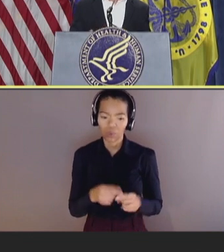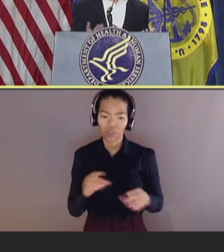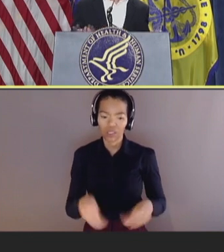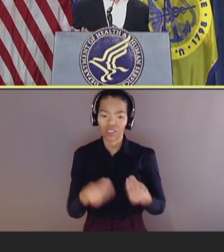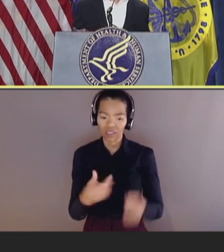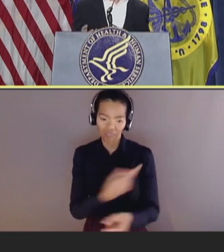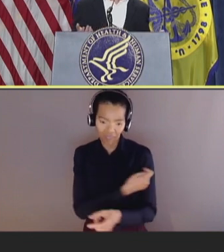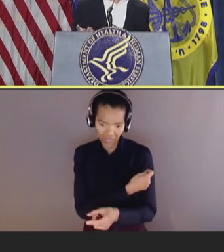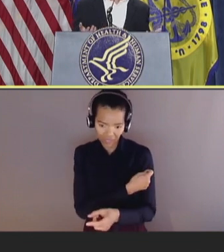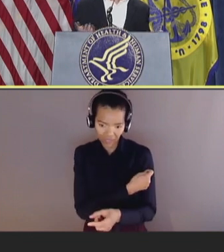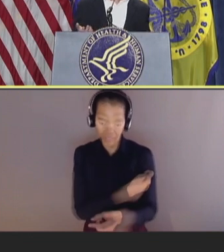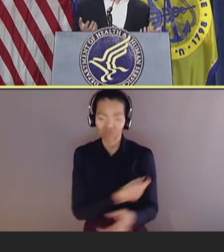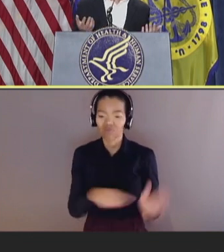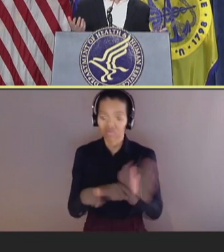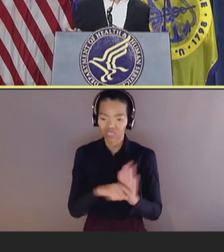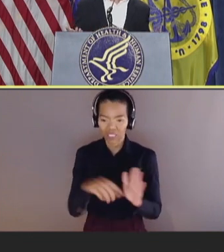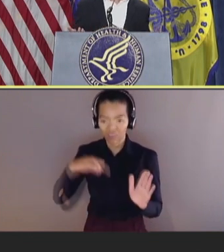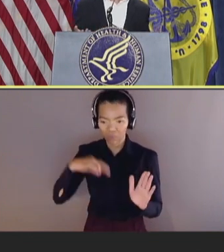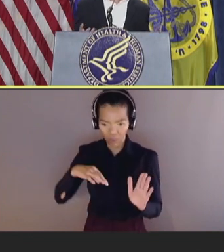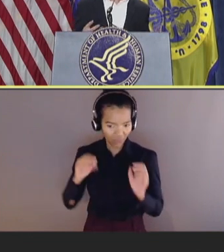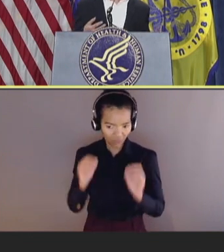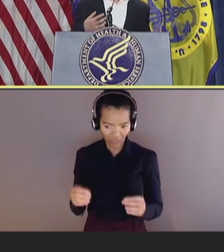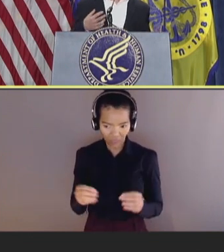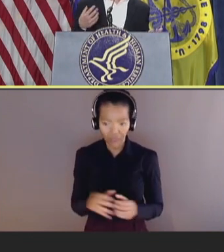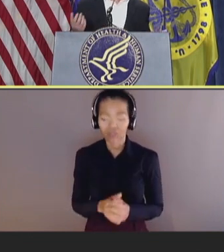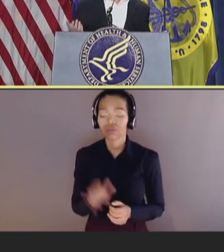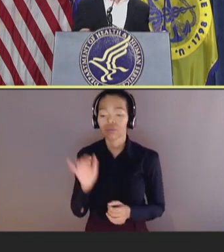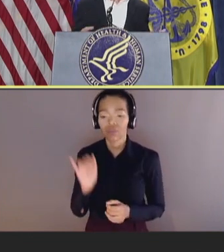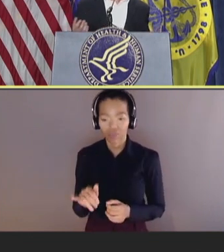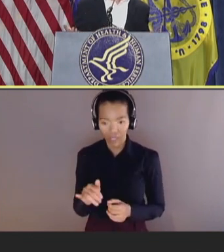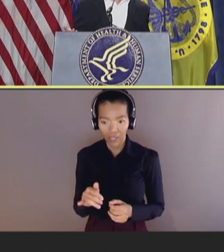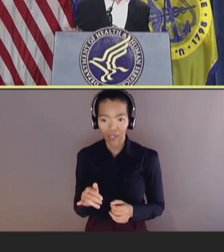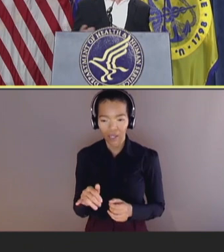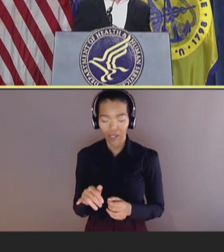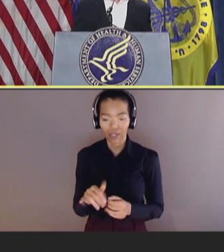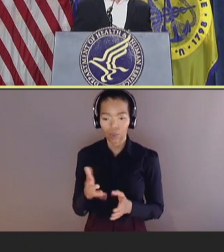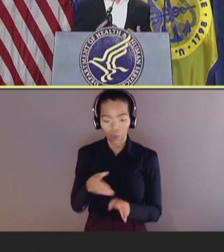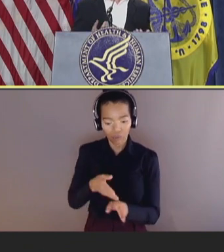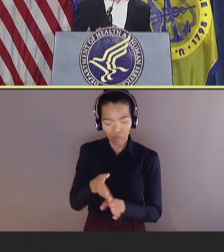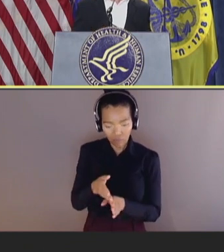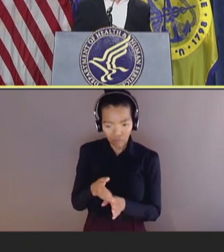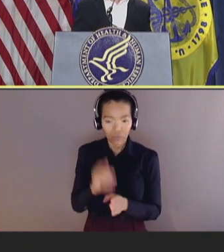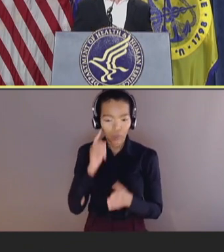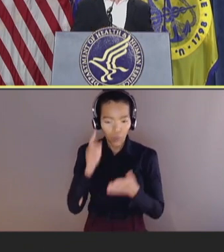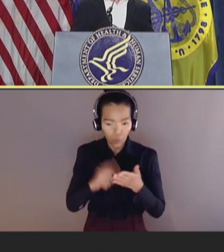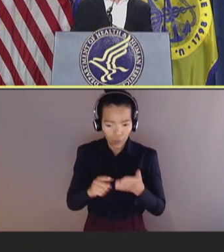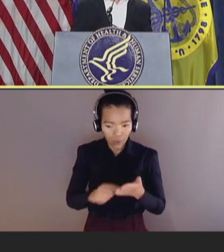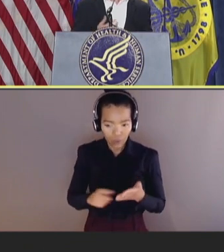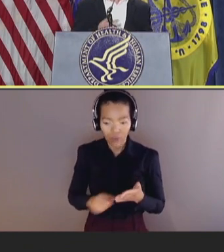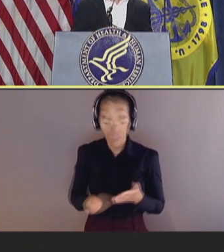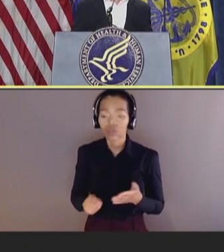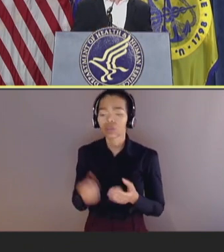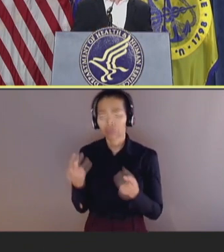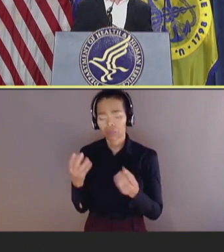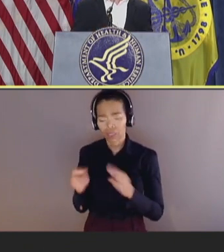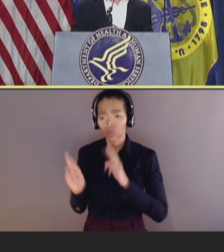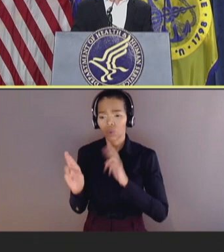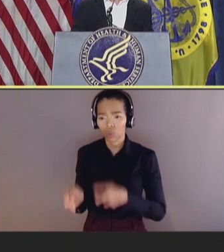has presented a lot of, you know, notable kind of areas for research. There's been a number of research reports, including one done by Avalere,